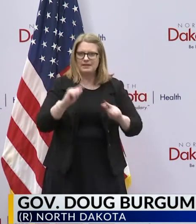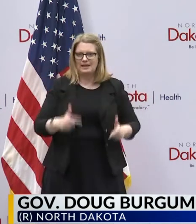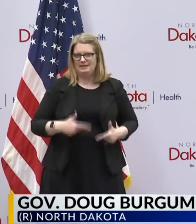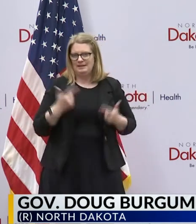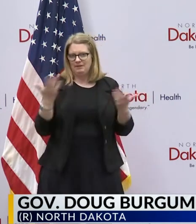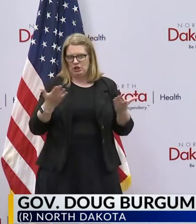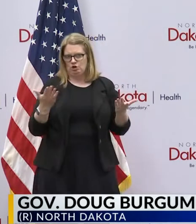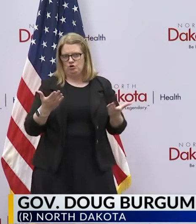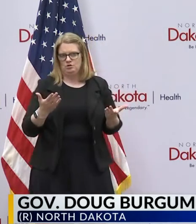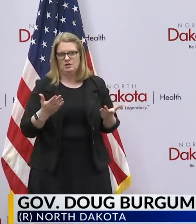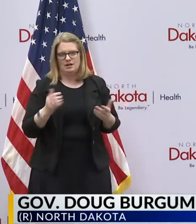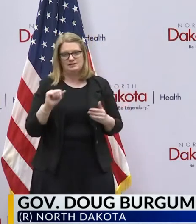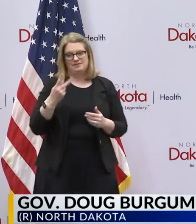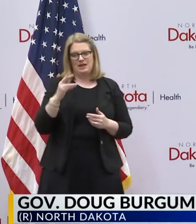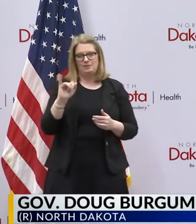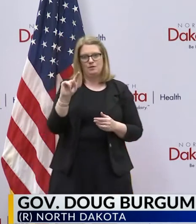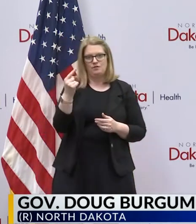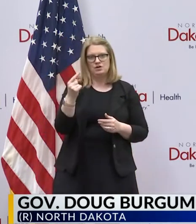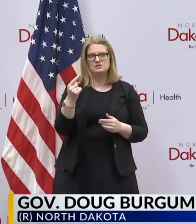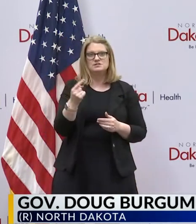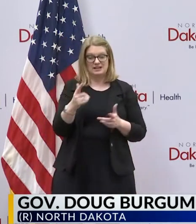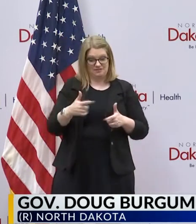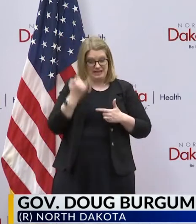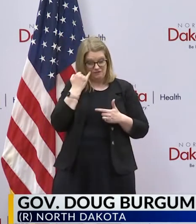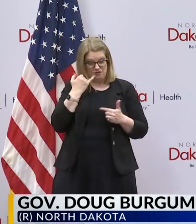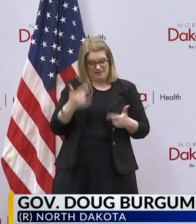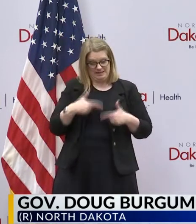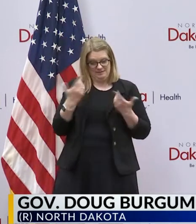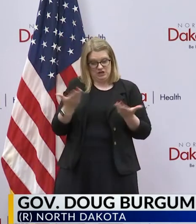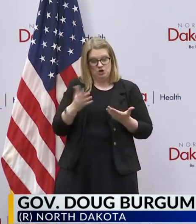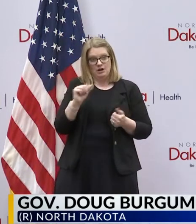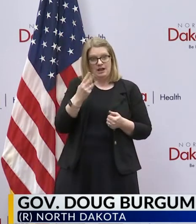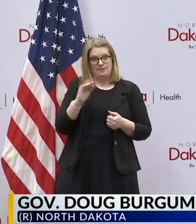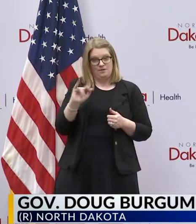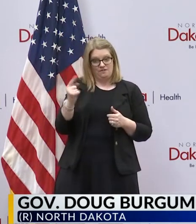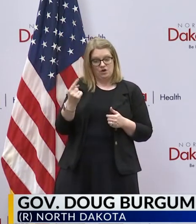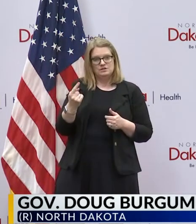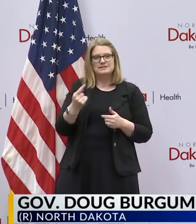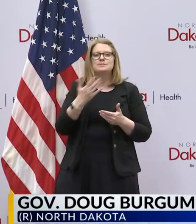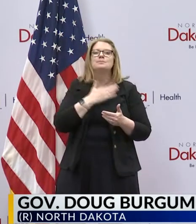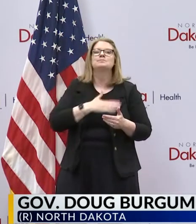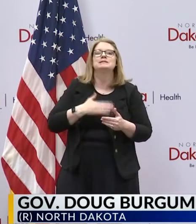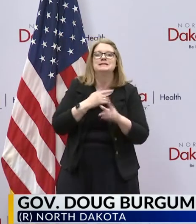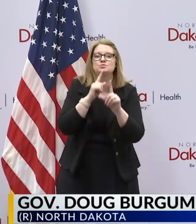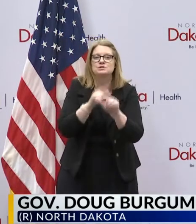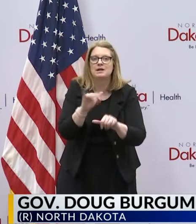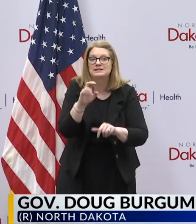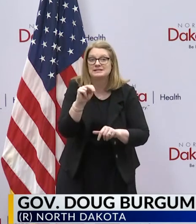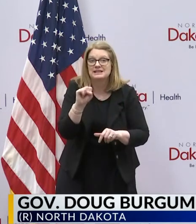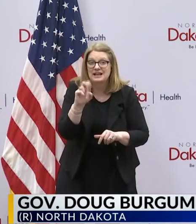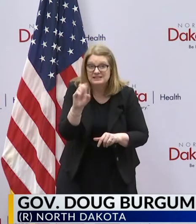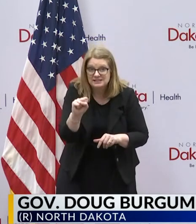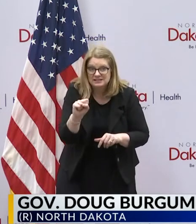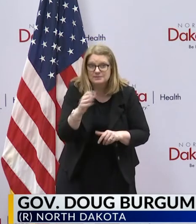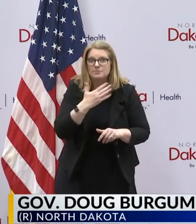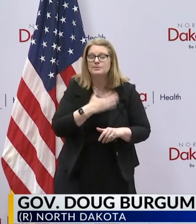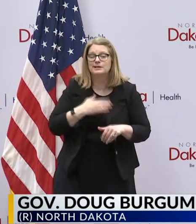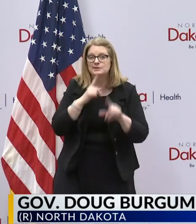WE'RE ENCOURAGING EVERYONE IN THE STATE THAT LIVES HERE AND WAS LIVING HERE AS OF APRIL 1 TO FILL OUT THE CENSUS SO WE CAN